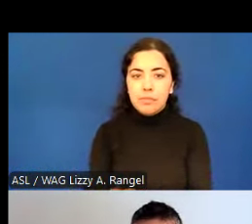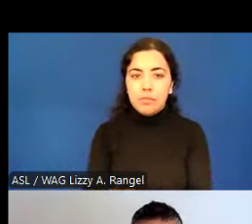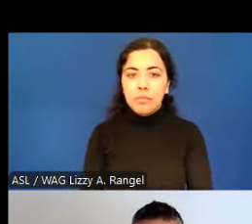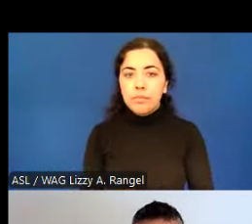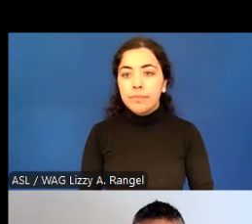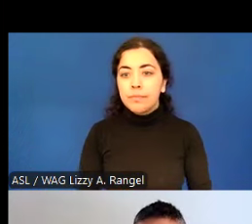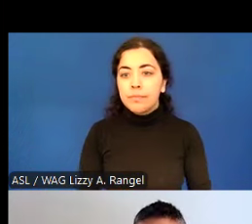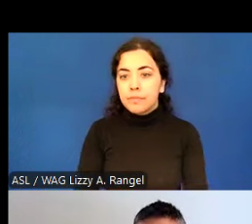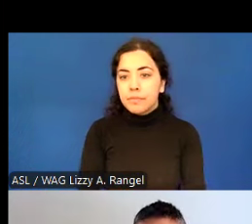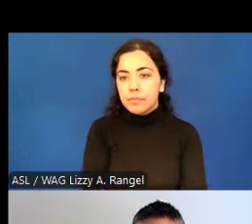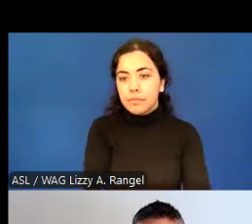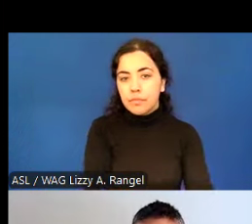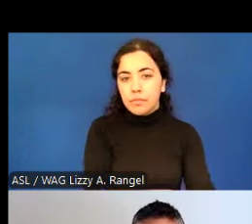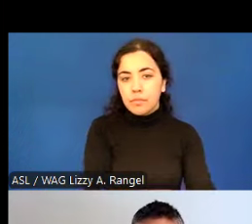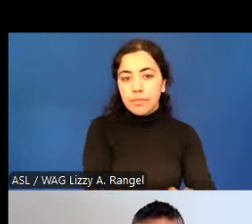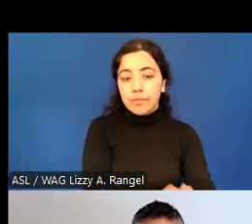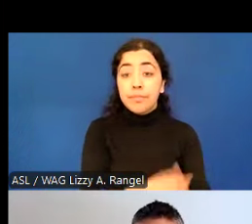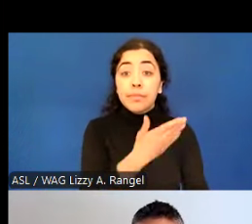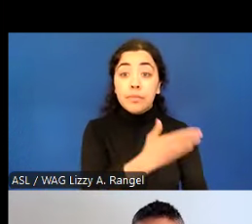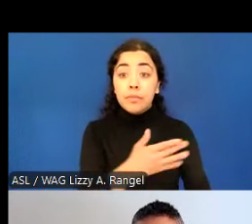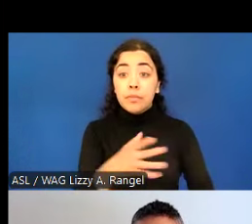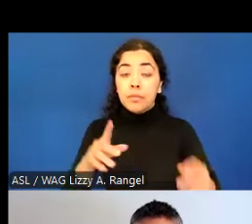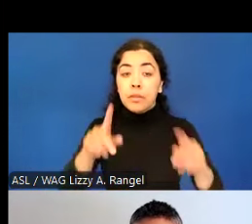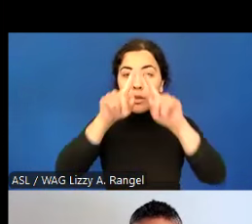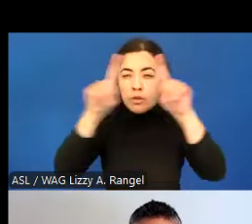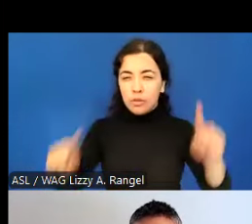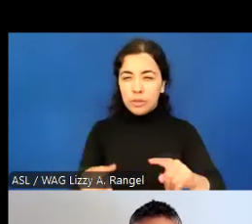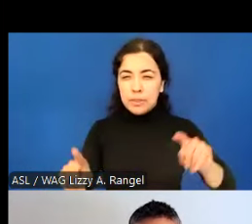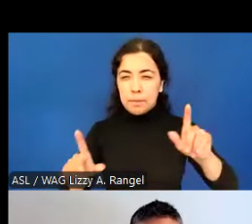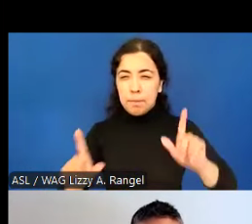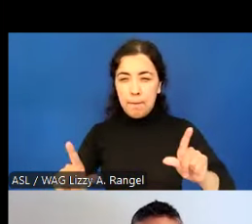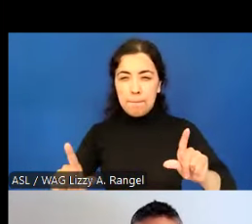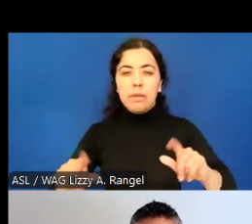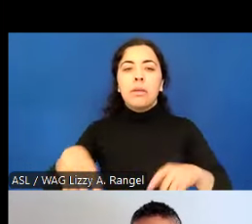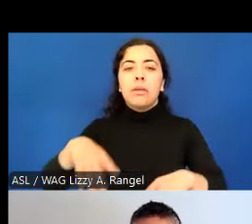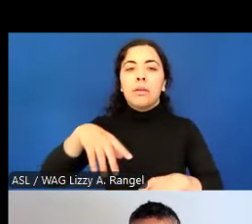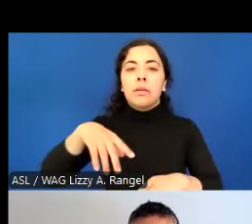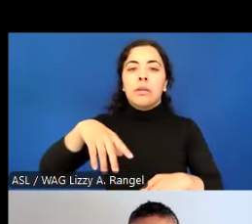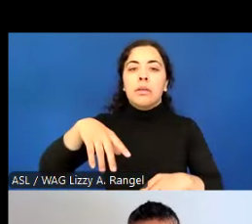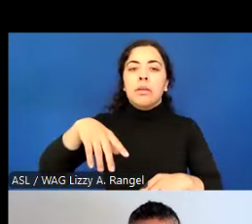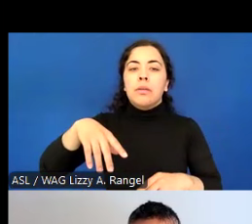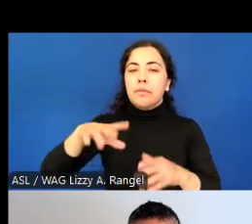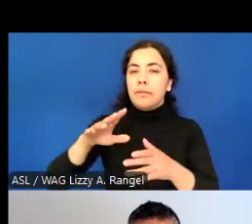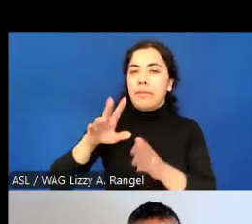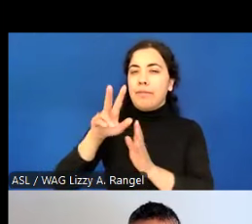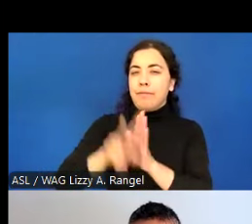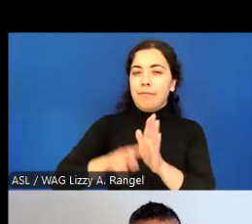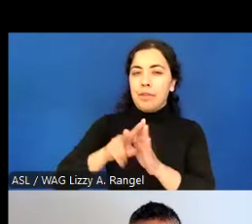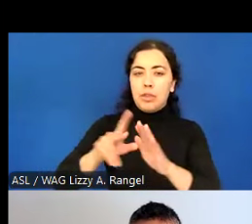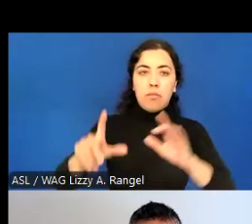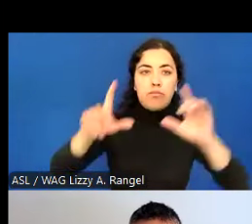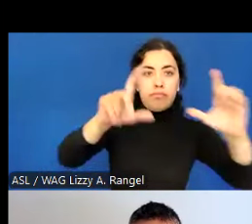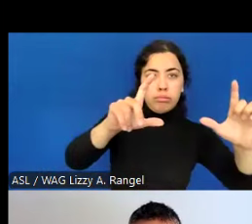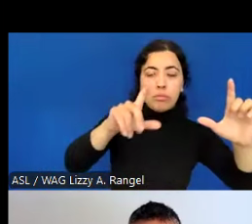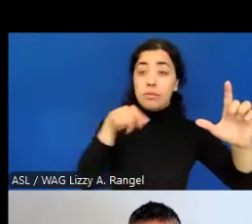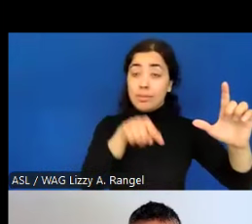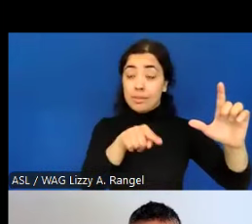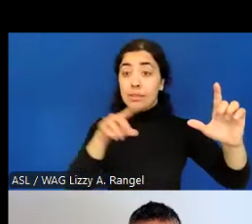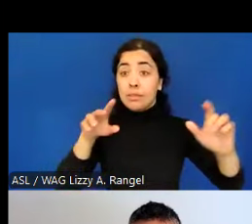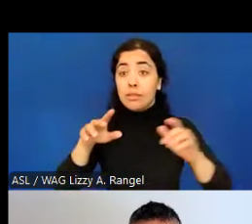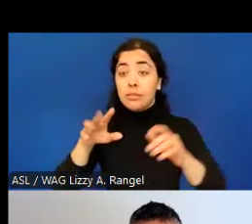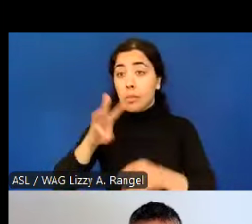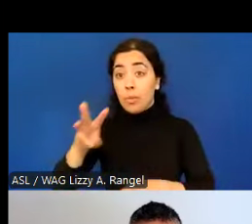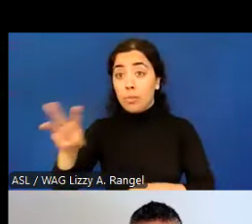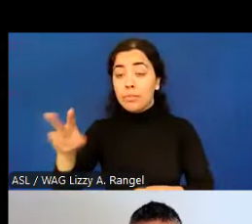And here's a screen capture of a video player embedded on the howlround website. Below the